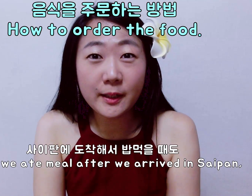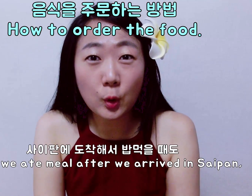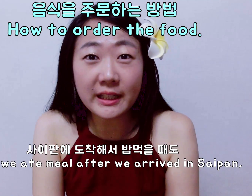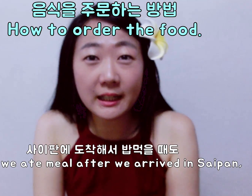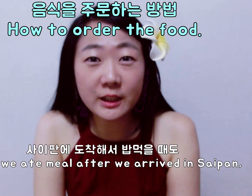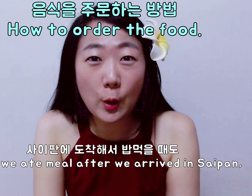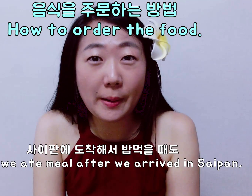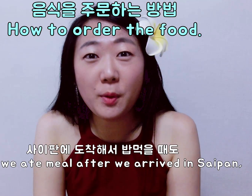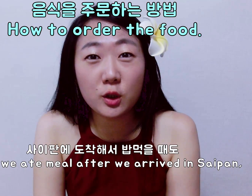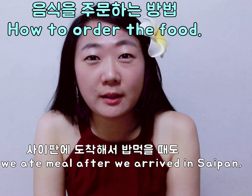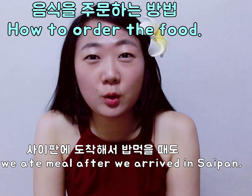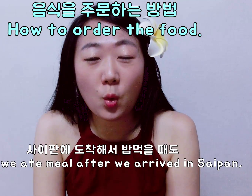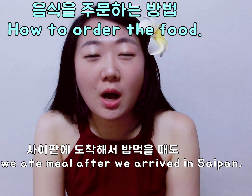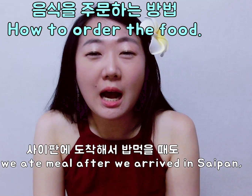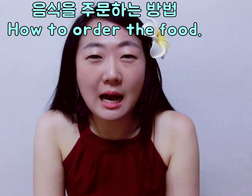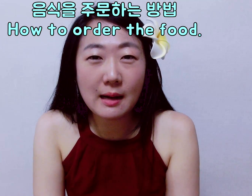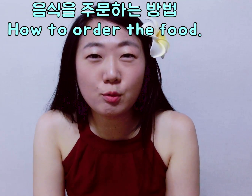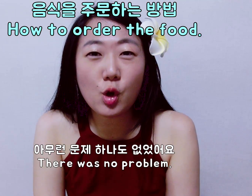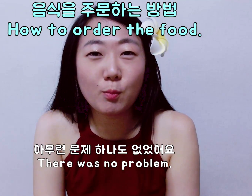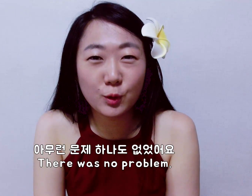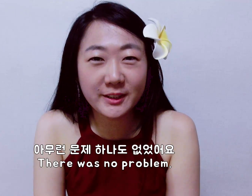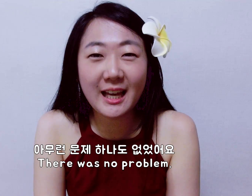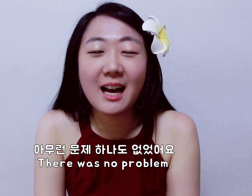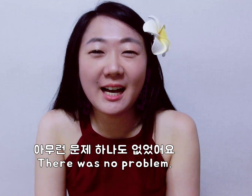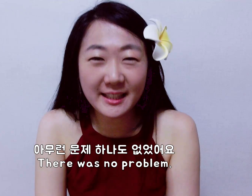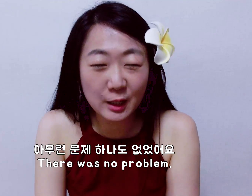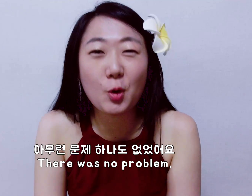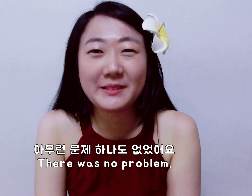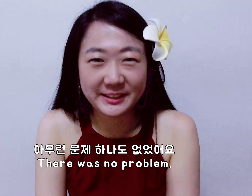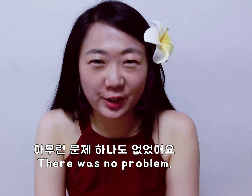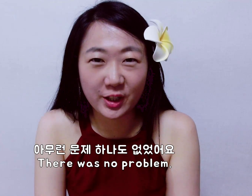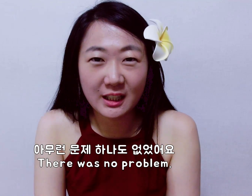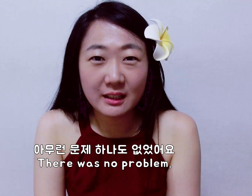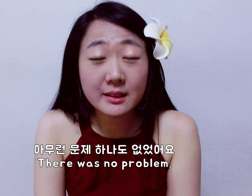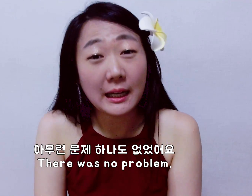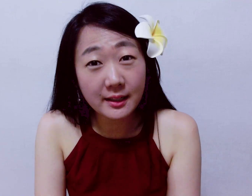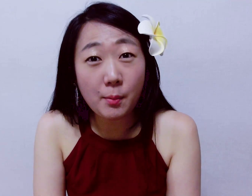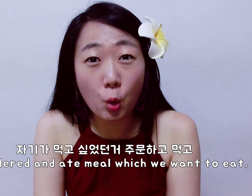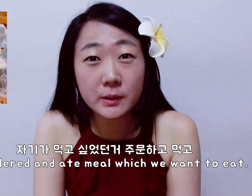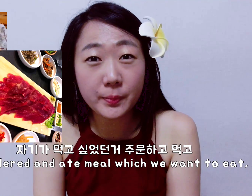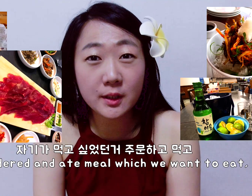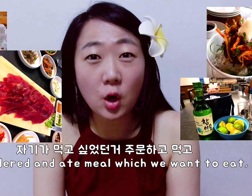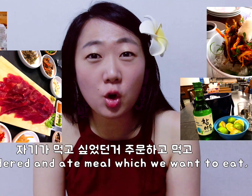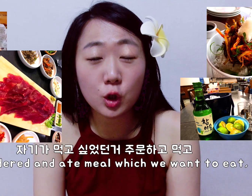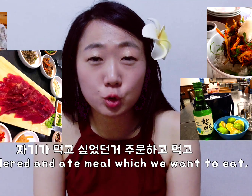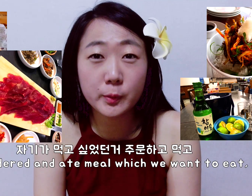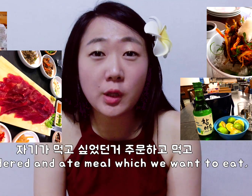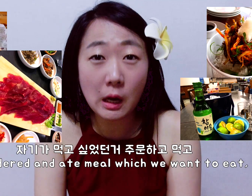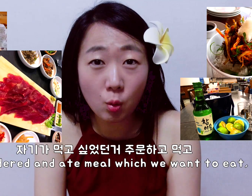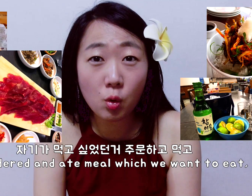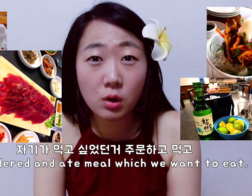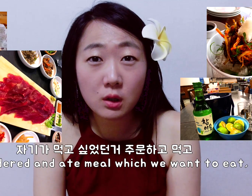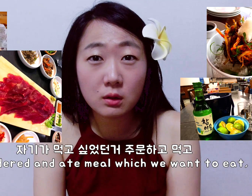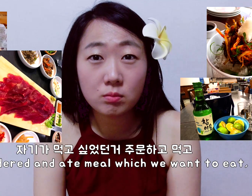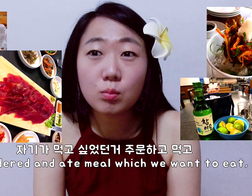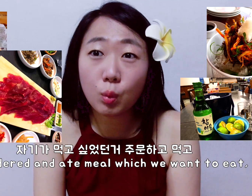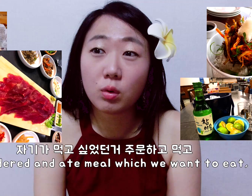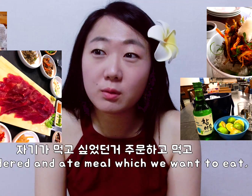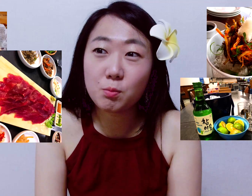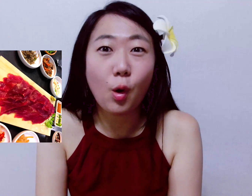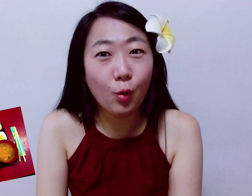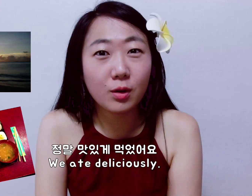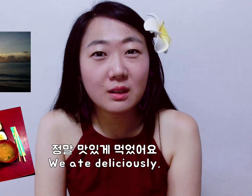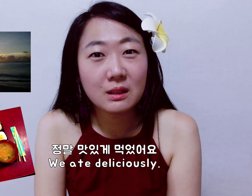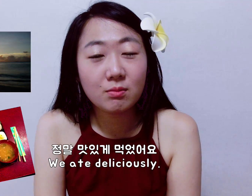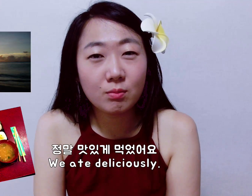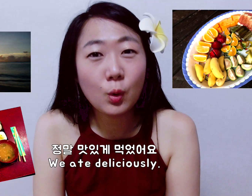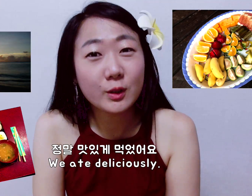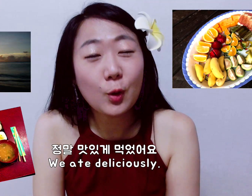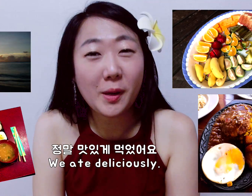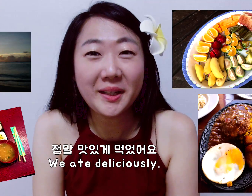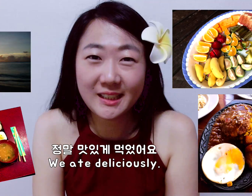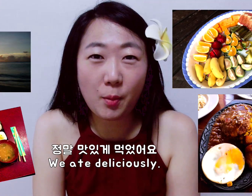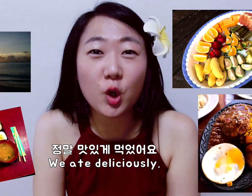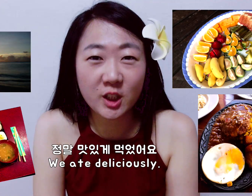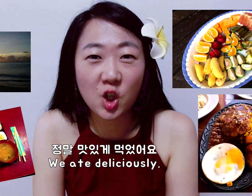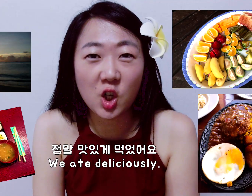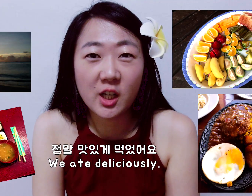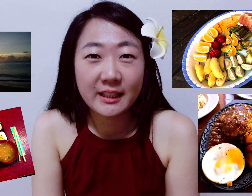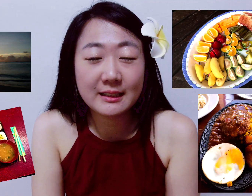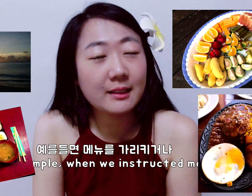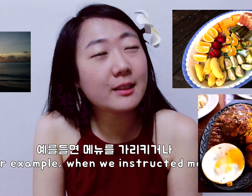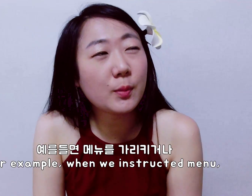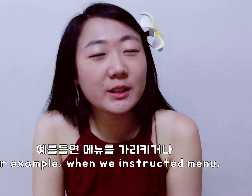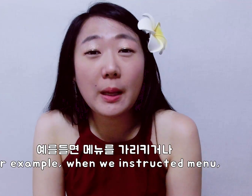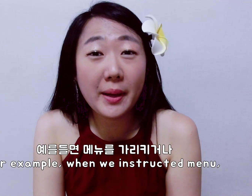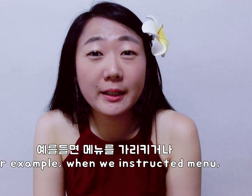사이판 공항 직원이 저희를 보고 when saipan airport staff saw us아 쟤네